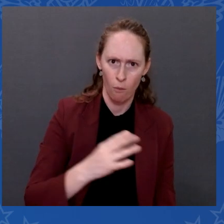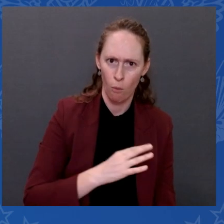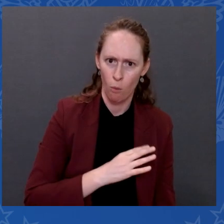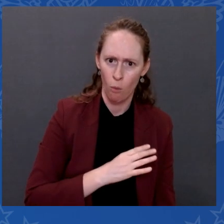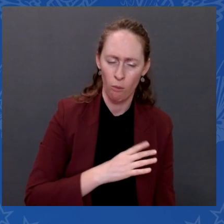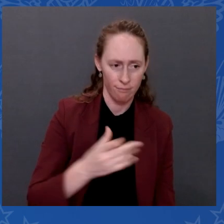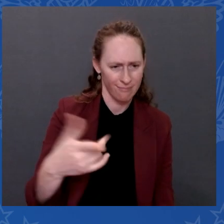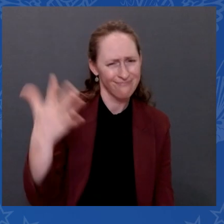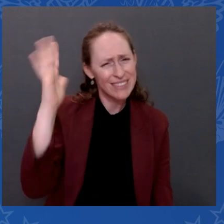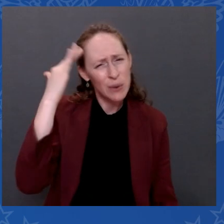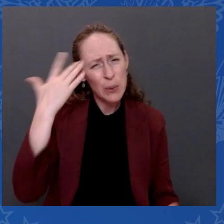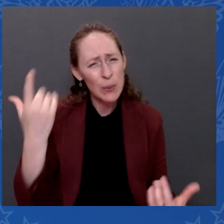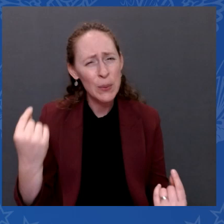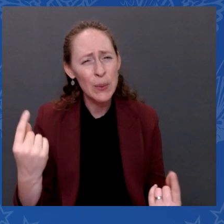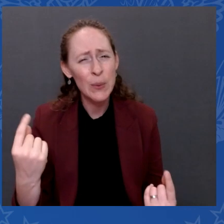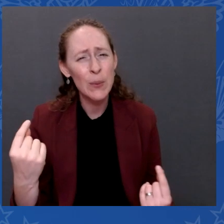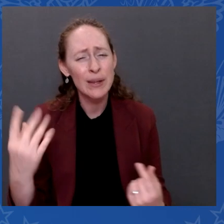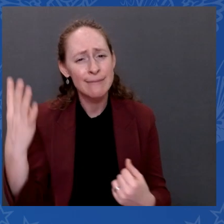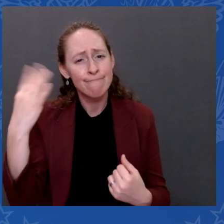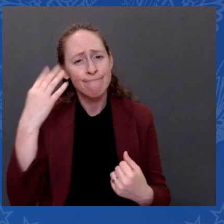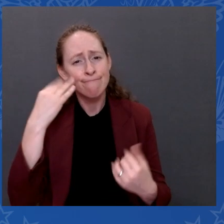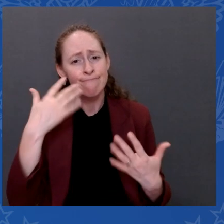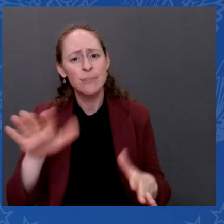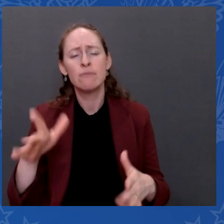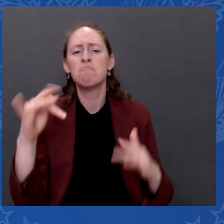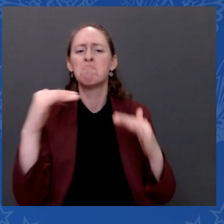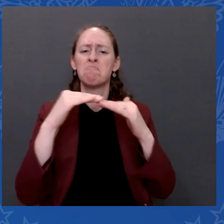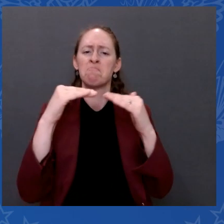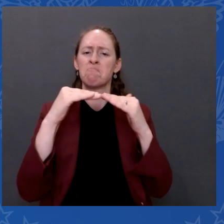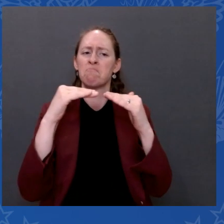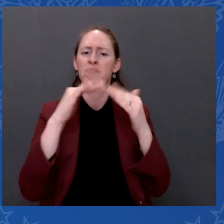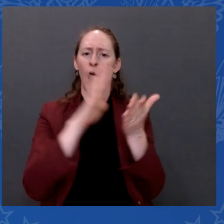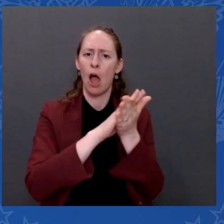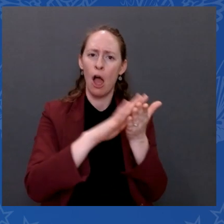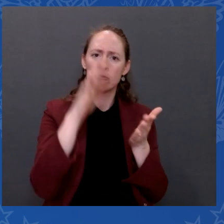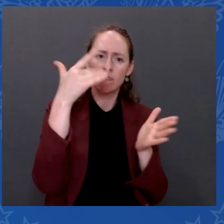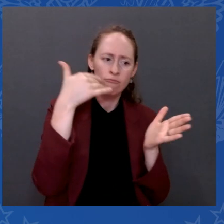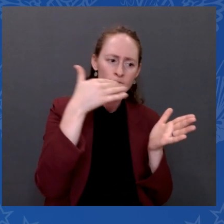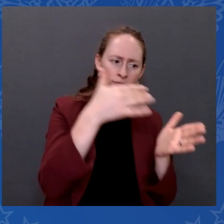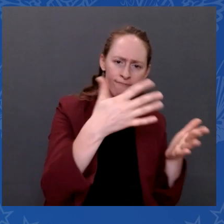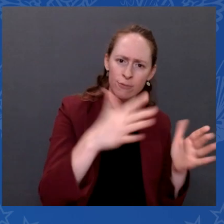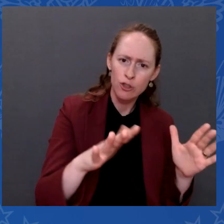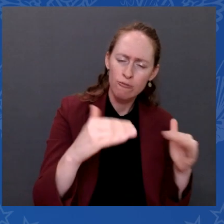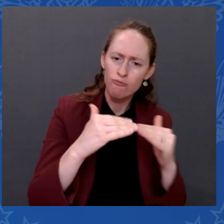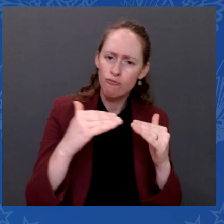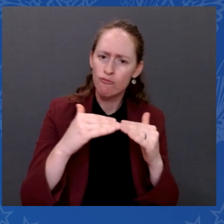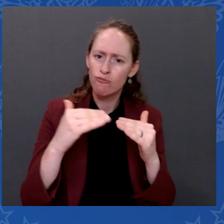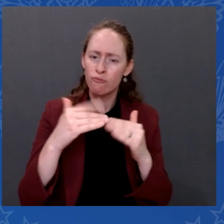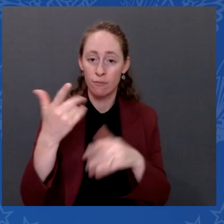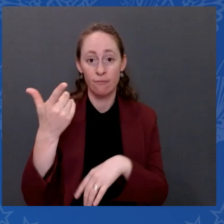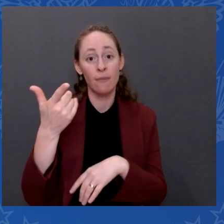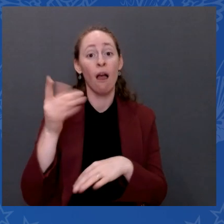and all of a sudden everything falls in place. You got to go to school, in effect; you got to be trained; you got to be in a position to be able to do